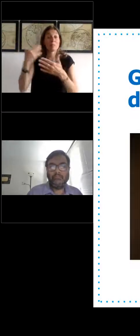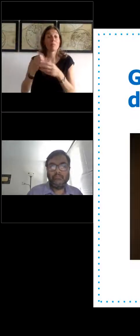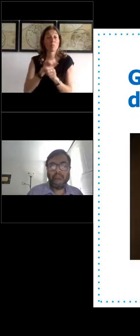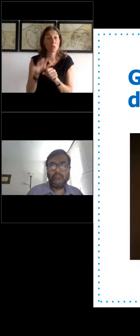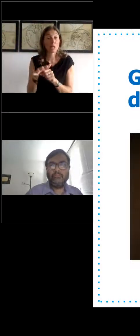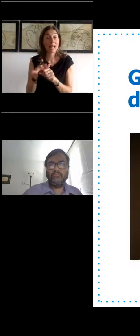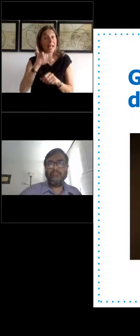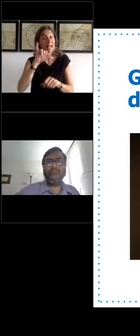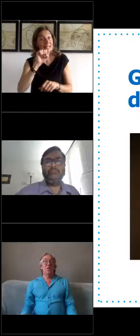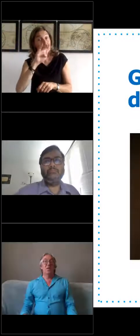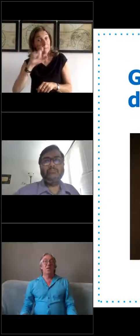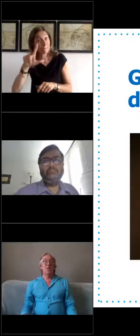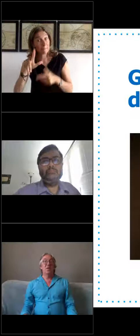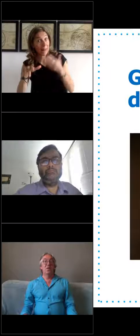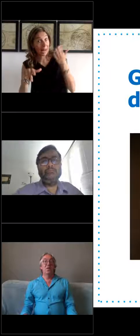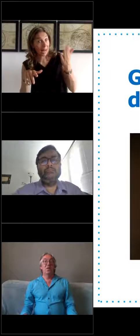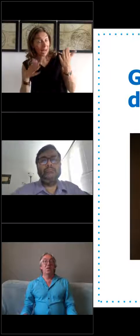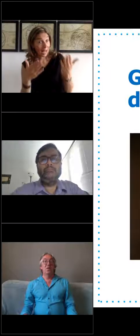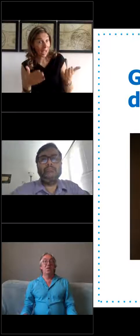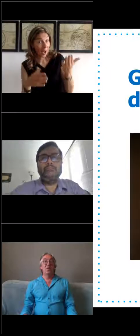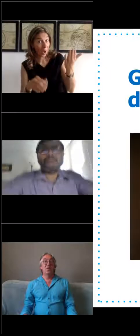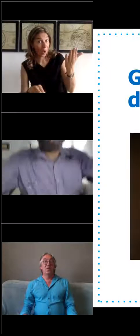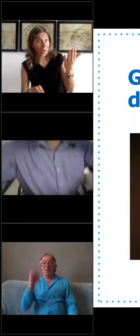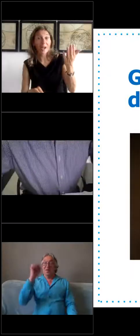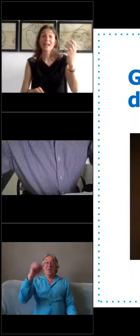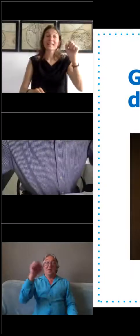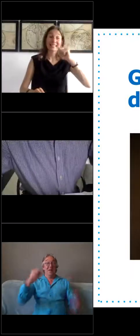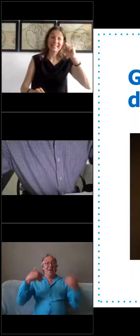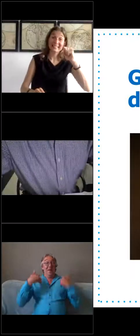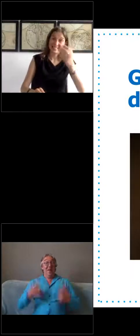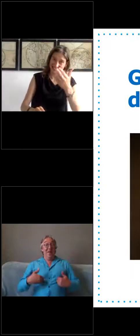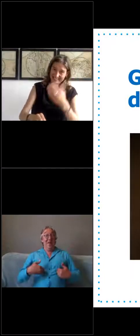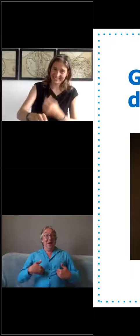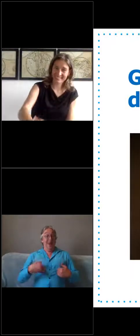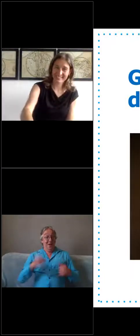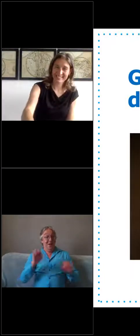We want to try to clean up a bit how we collect the data